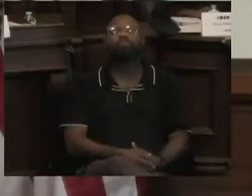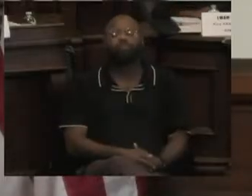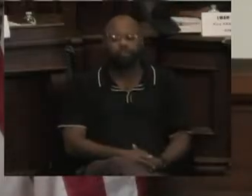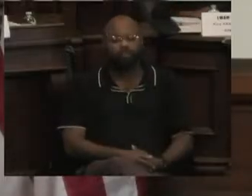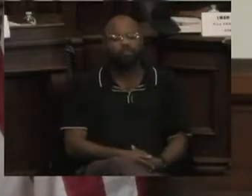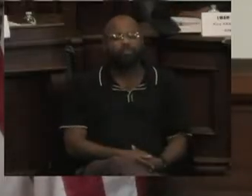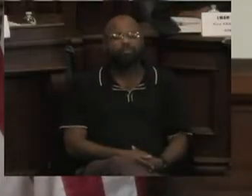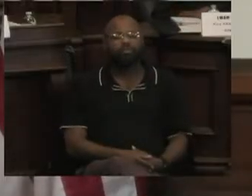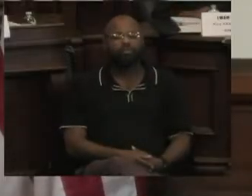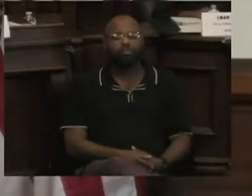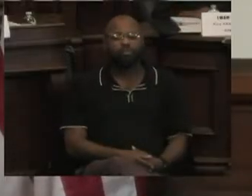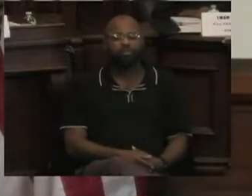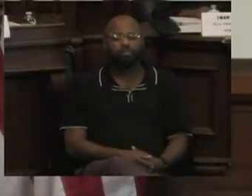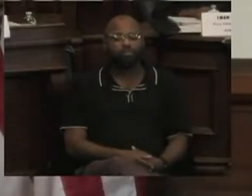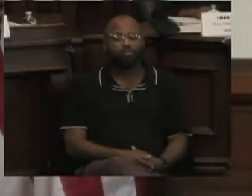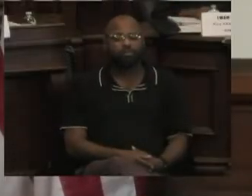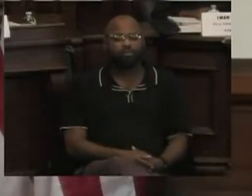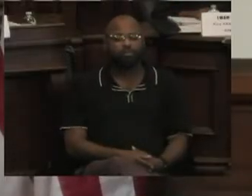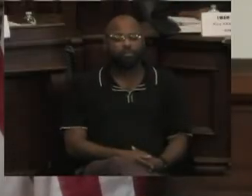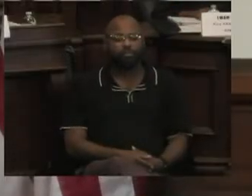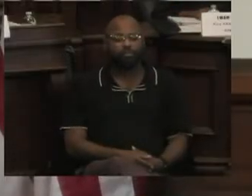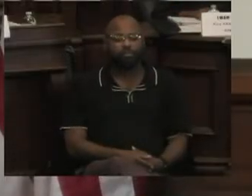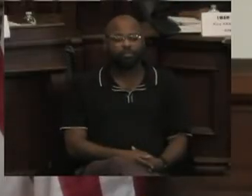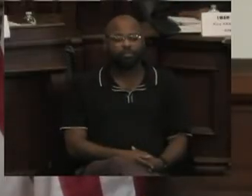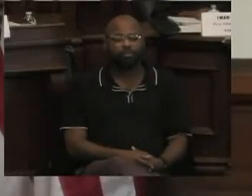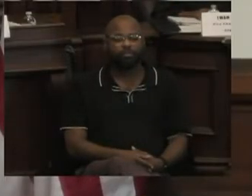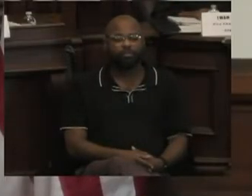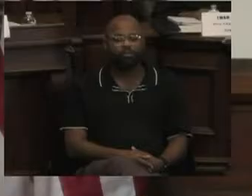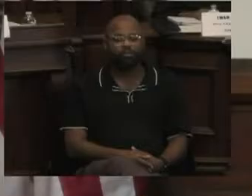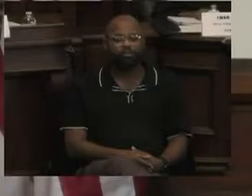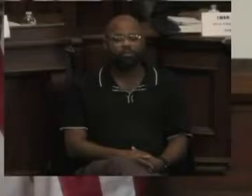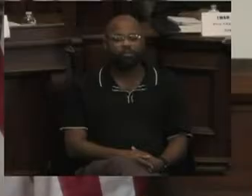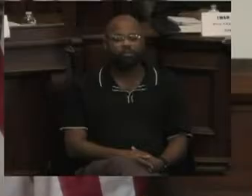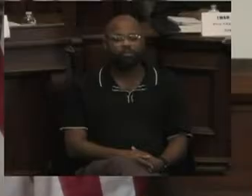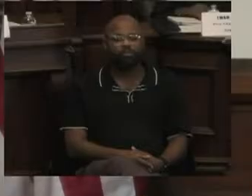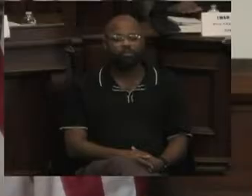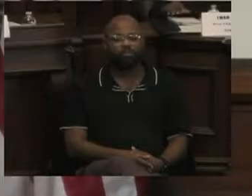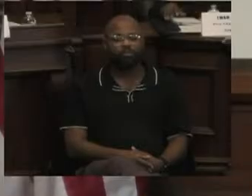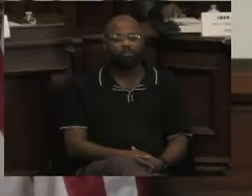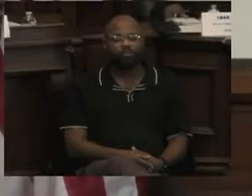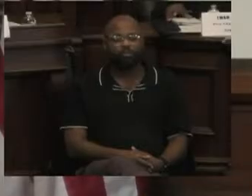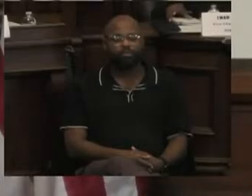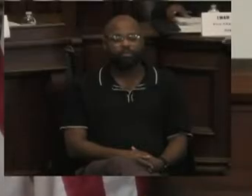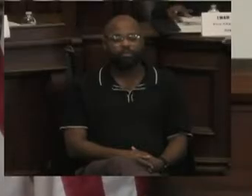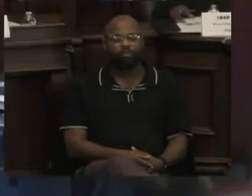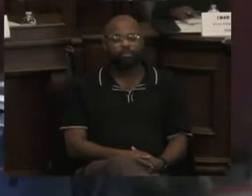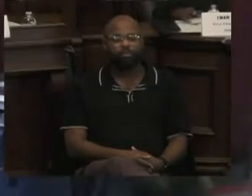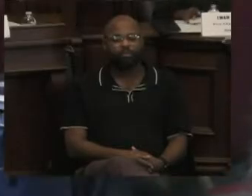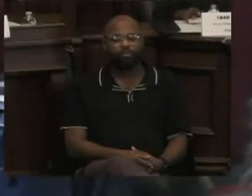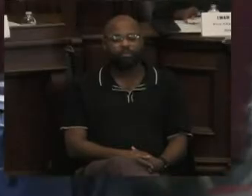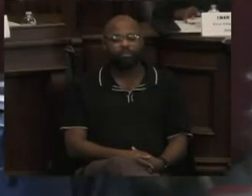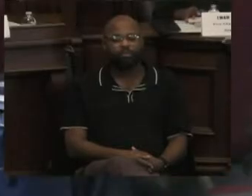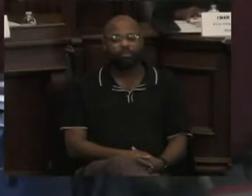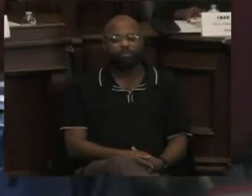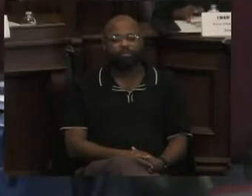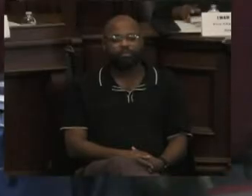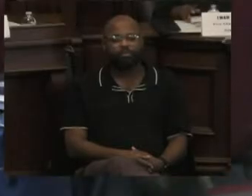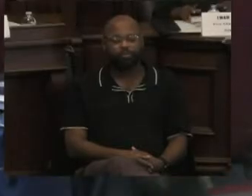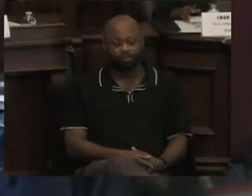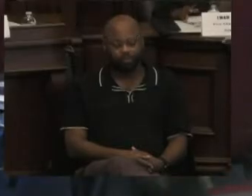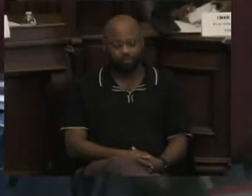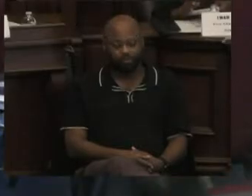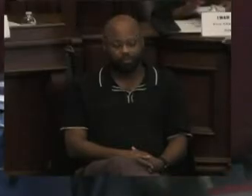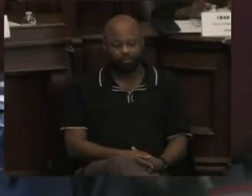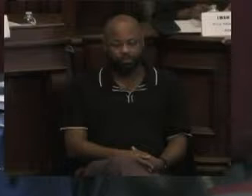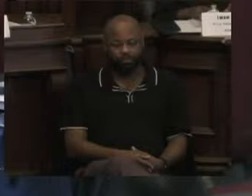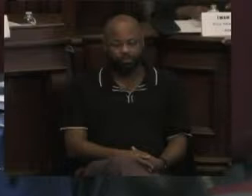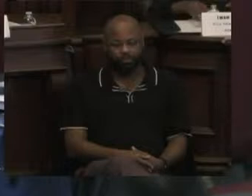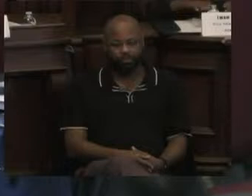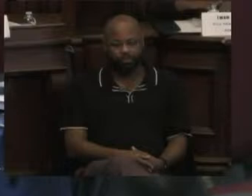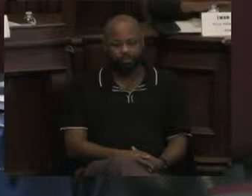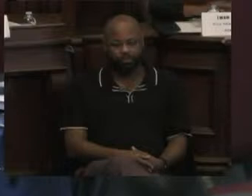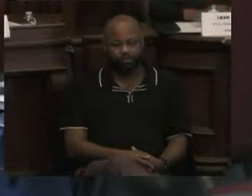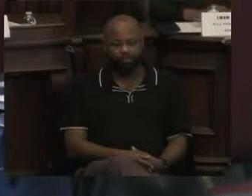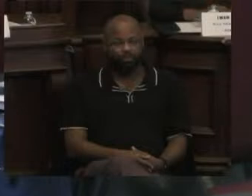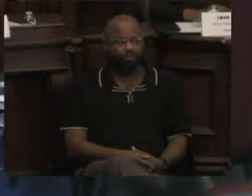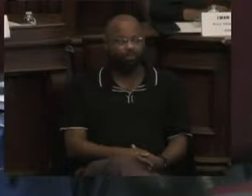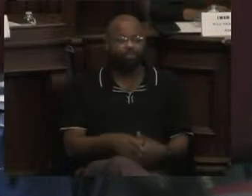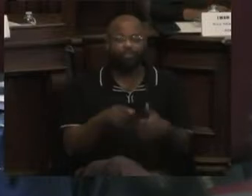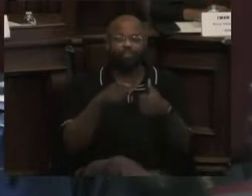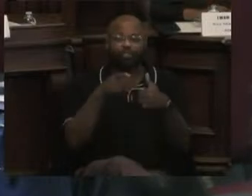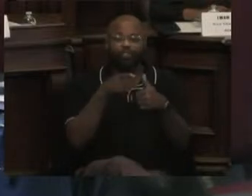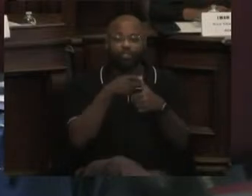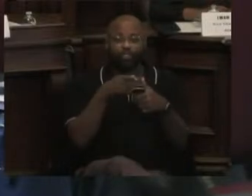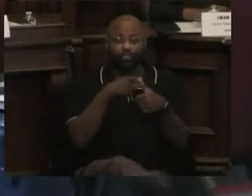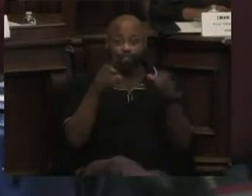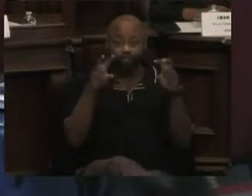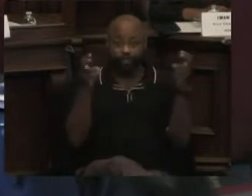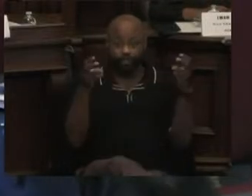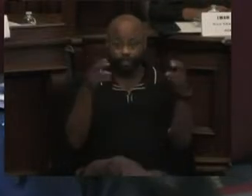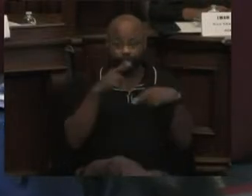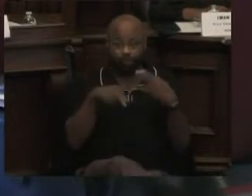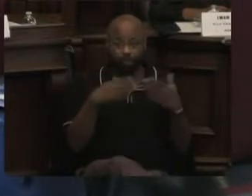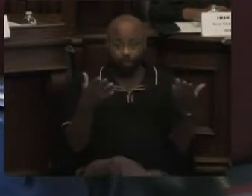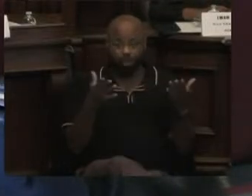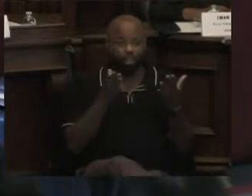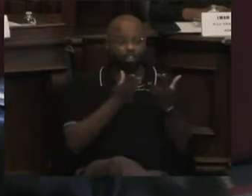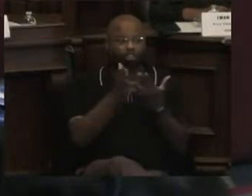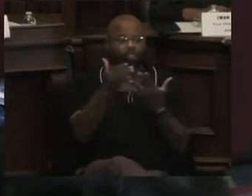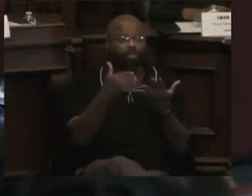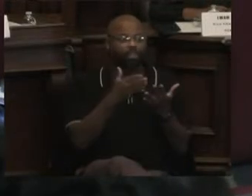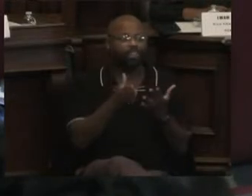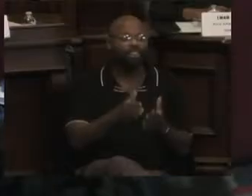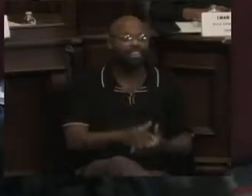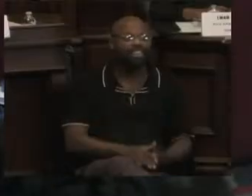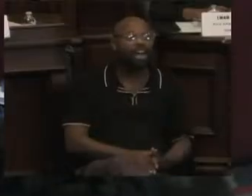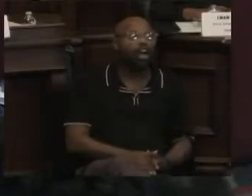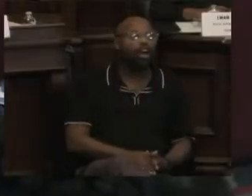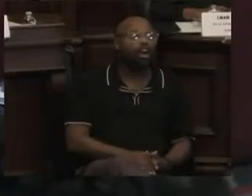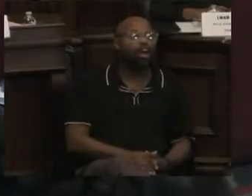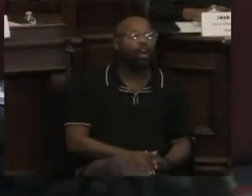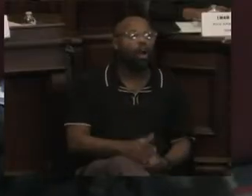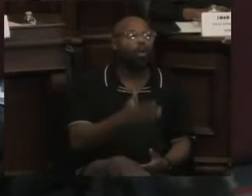draft? Yes. Okay. All right.